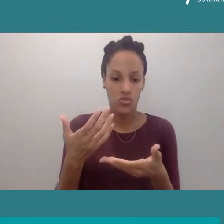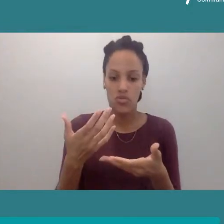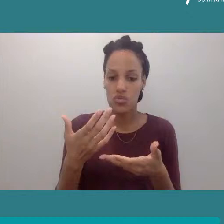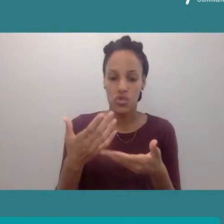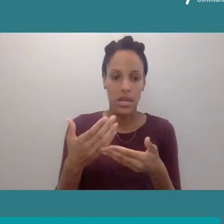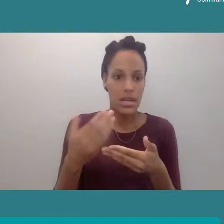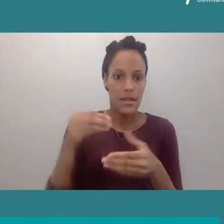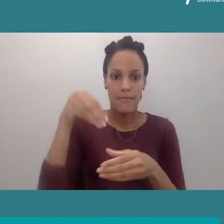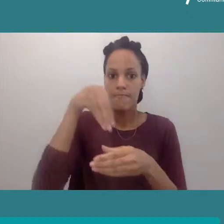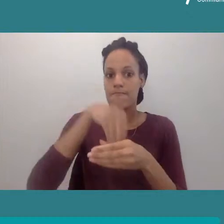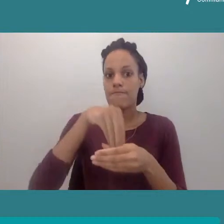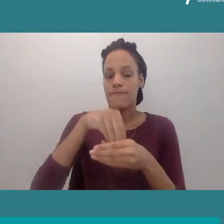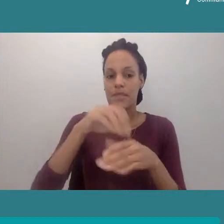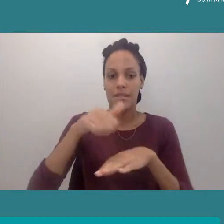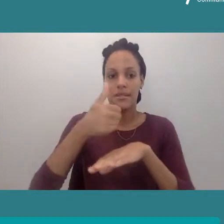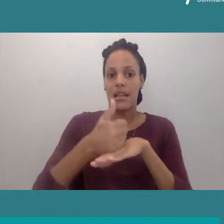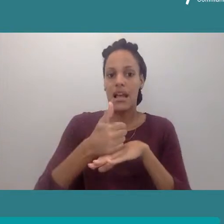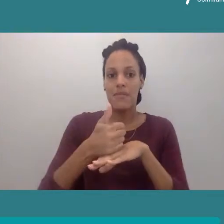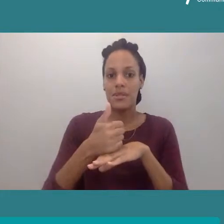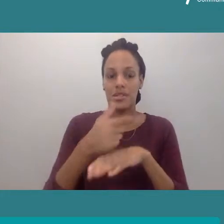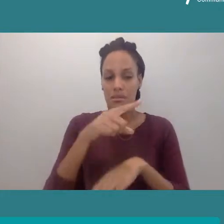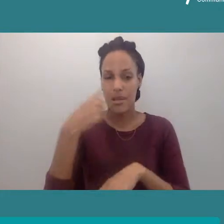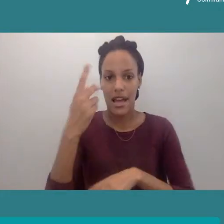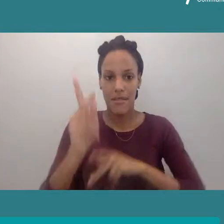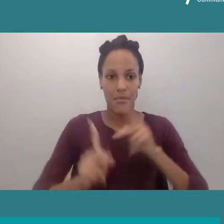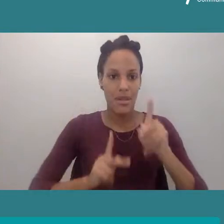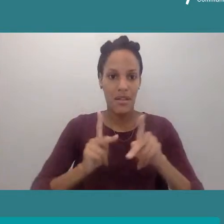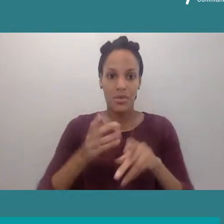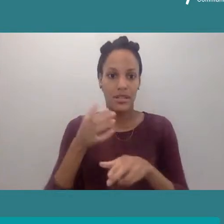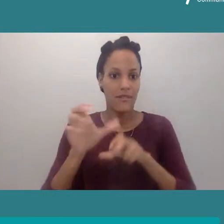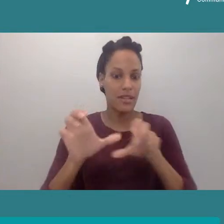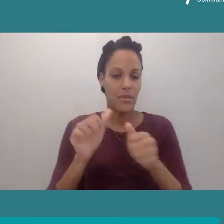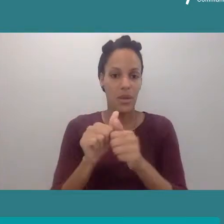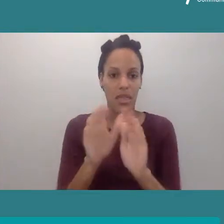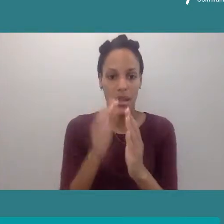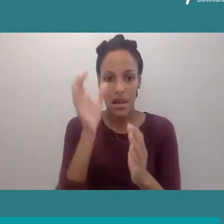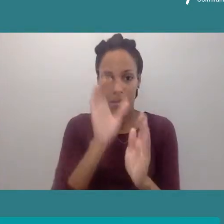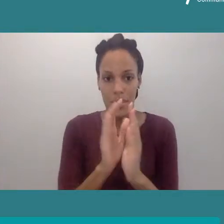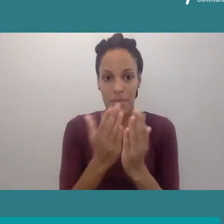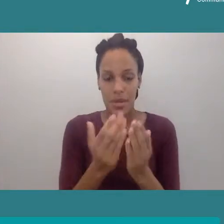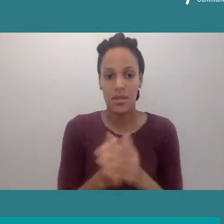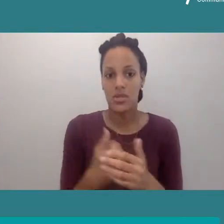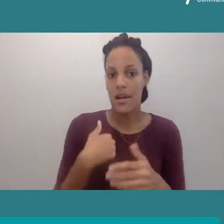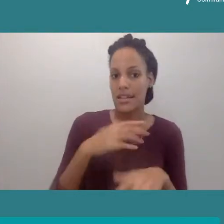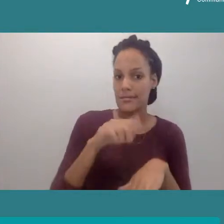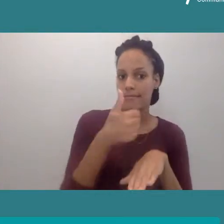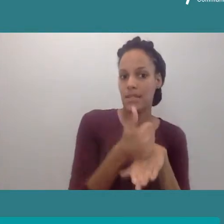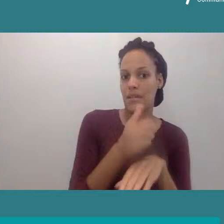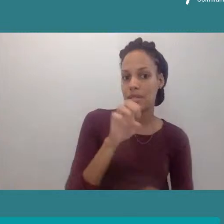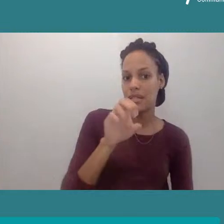in comic so I went on to put together books like the encyclopedia of Black comics. Recently